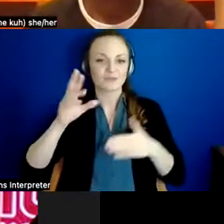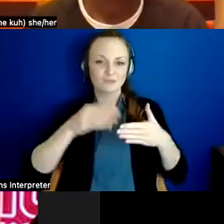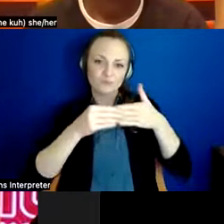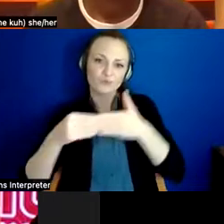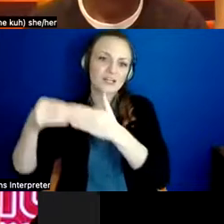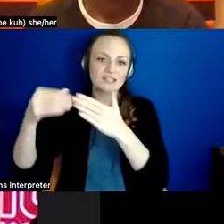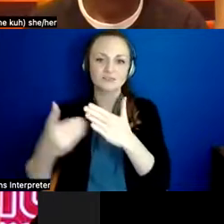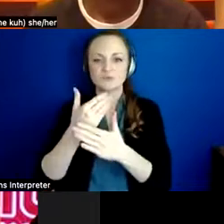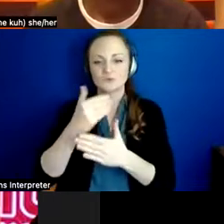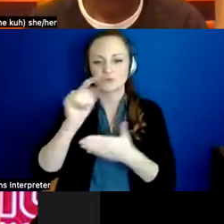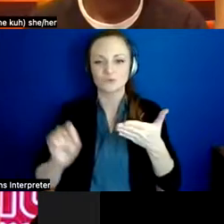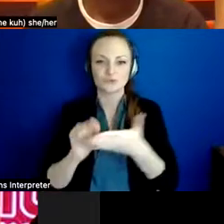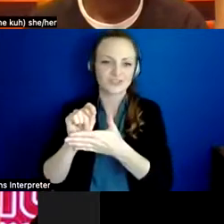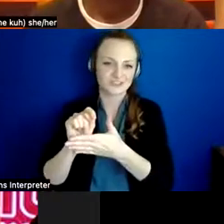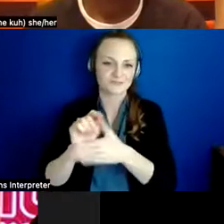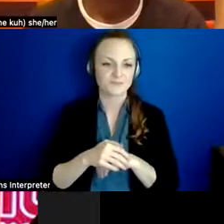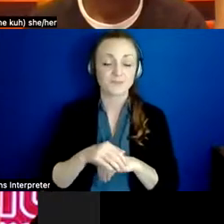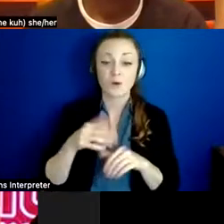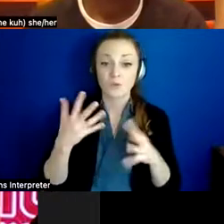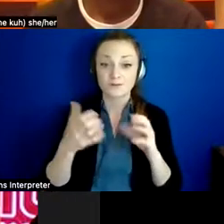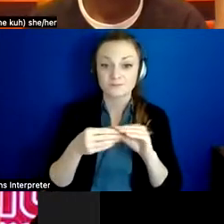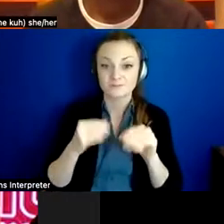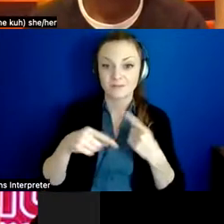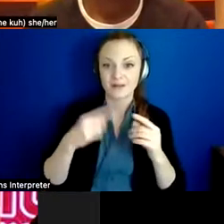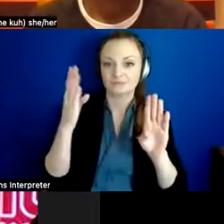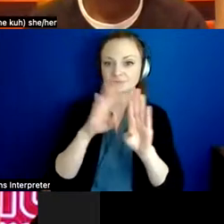else about opening the door there 20:09:23 is another major part of that service